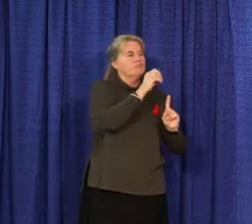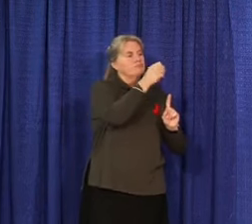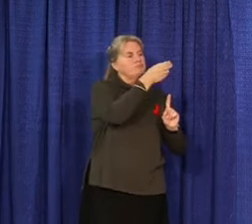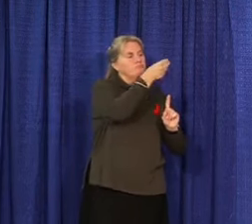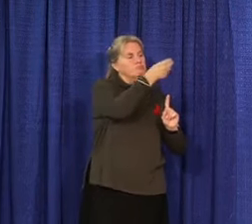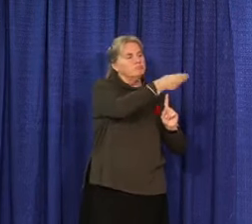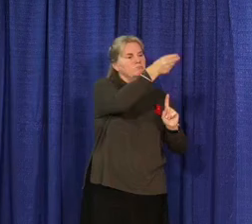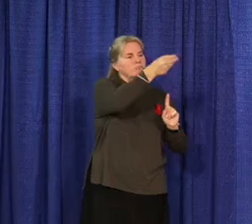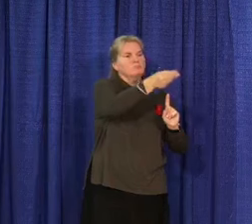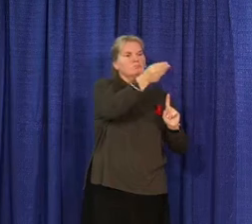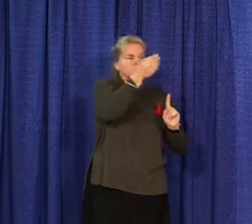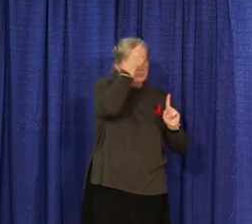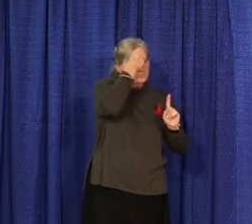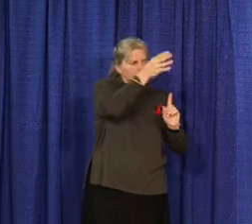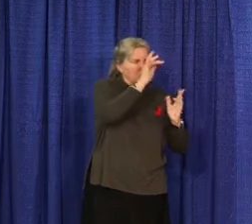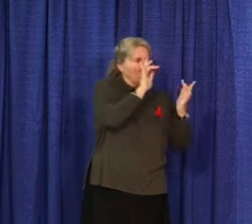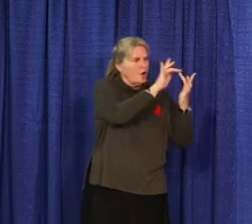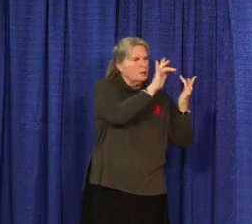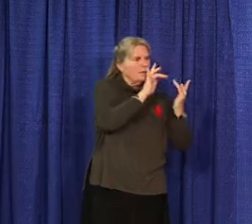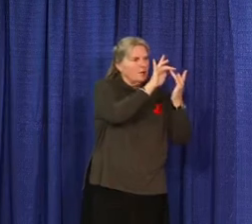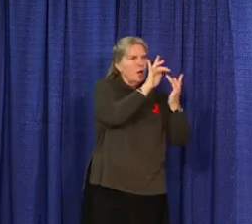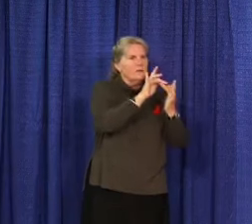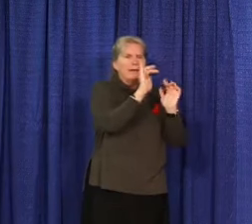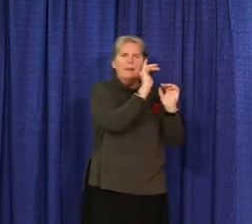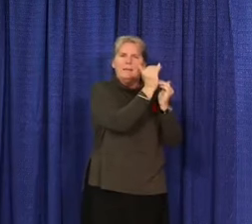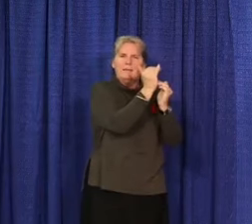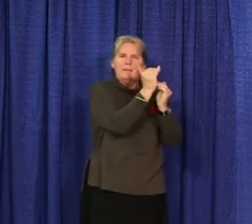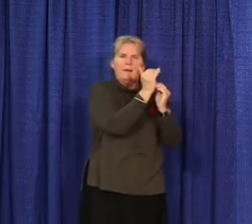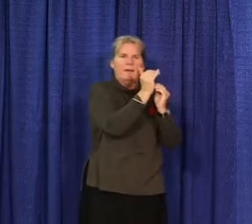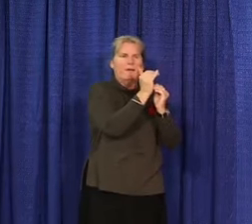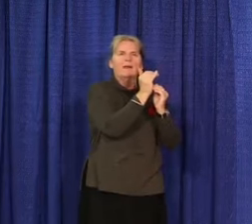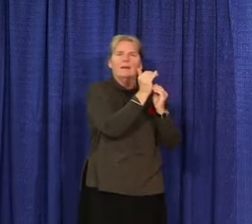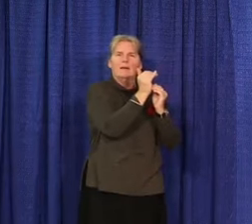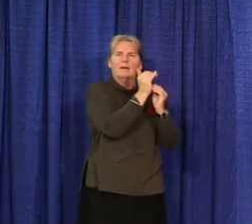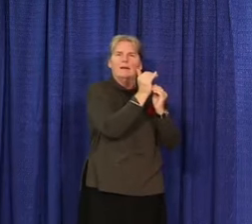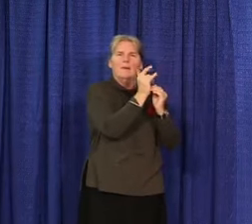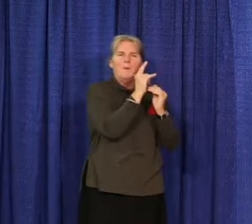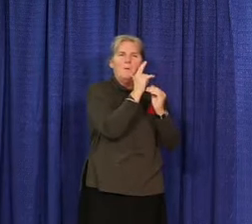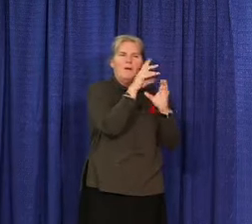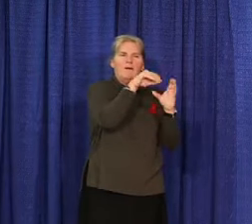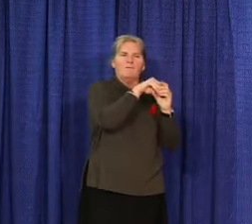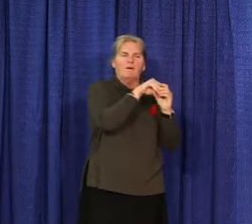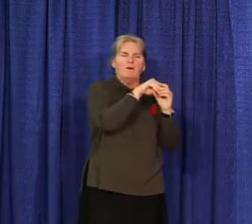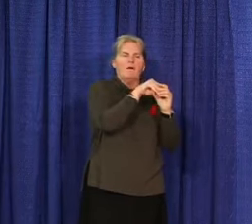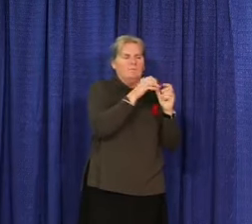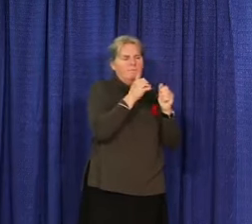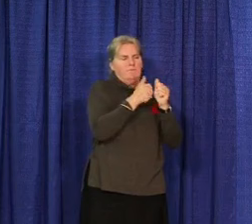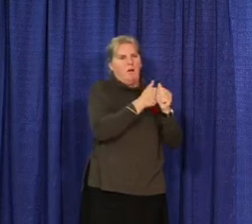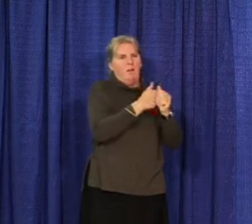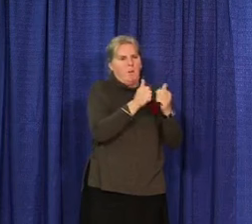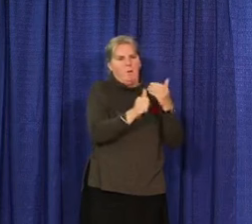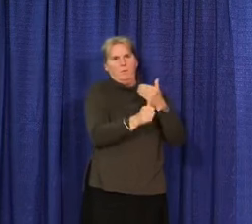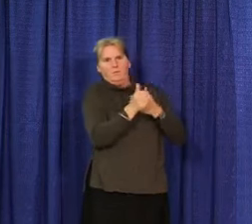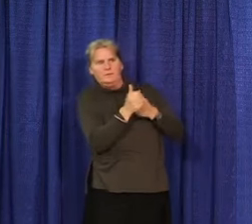terms of notification, then we keep the notification as limited as possible depending on the risk.